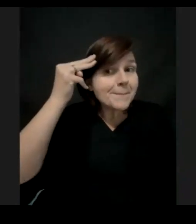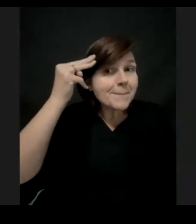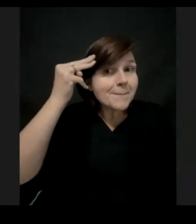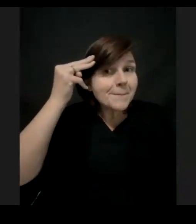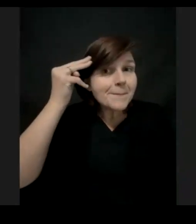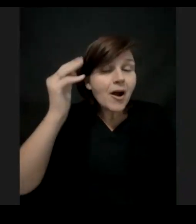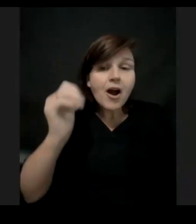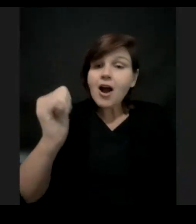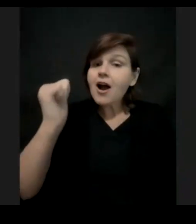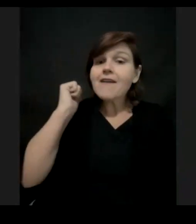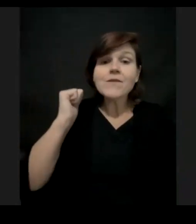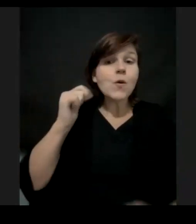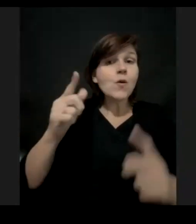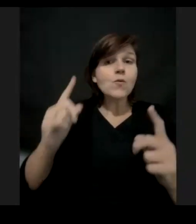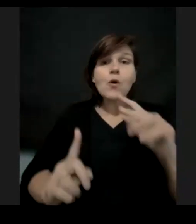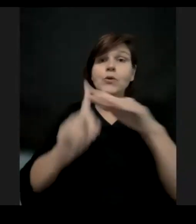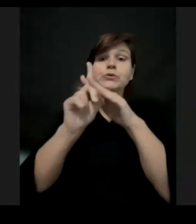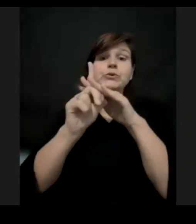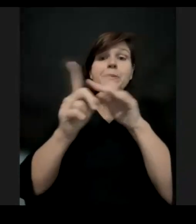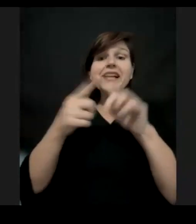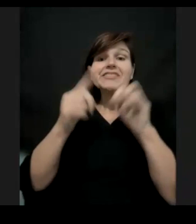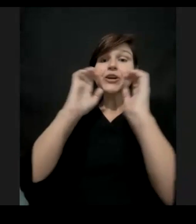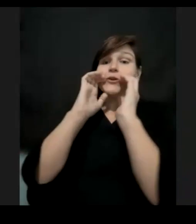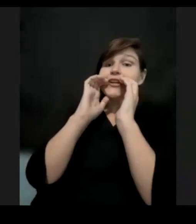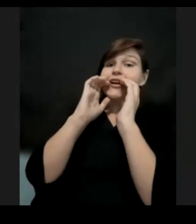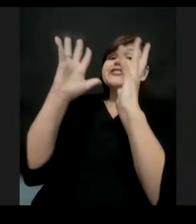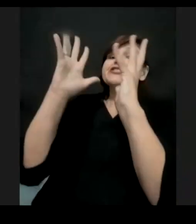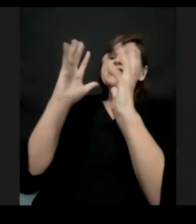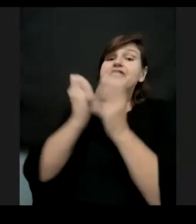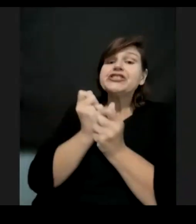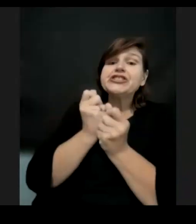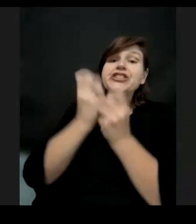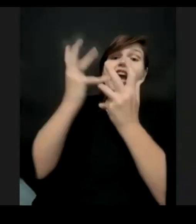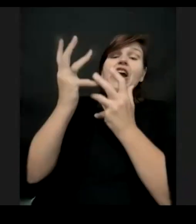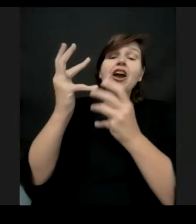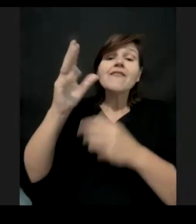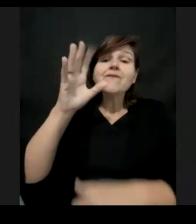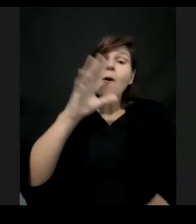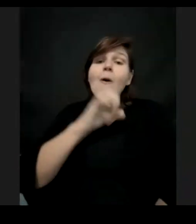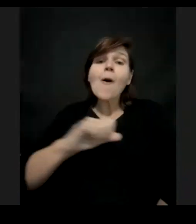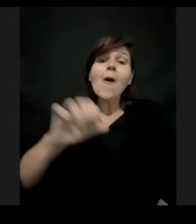∂ ∂ Unless we give a cheer. ∂ ∂ Punch the air. ∂ ∂ For our hero. ∂ ∂